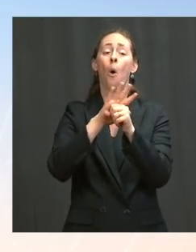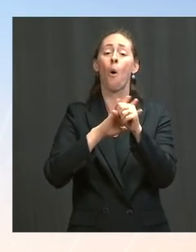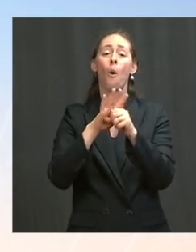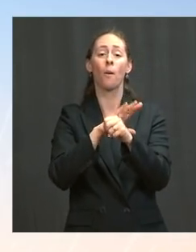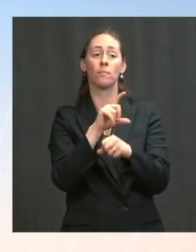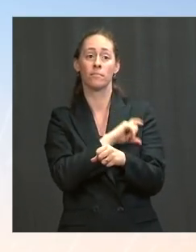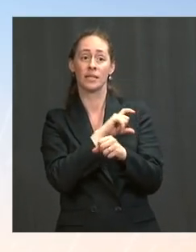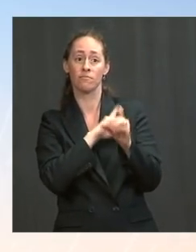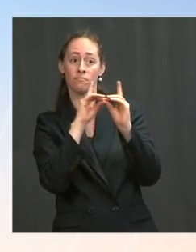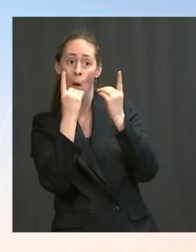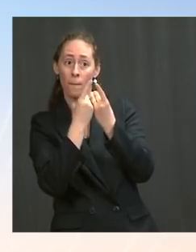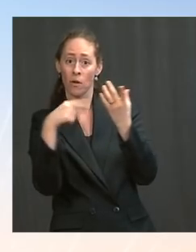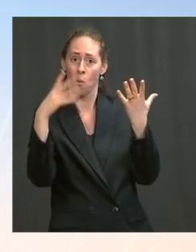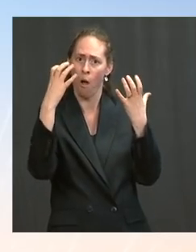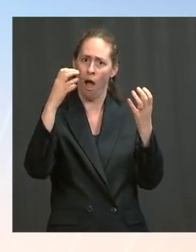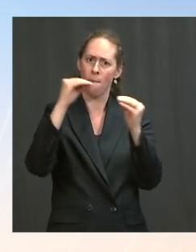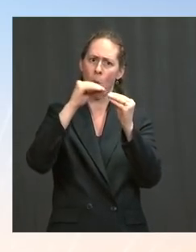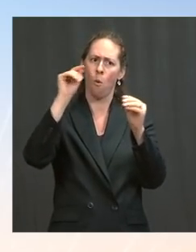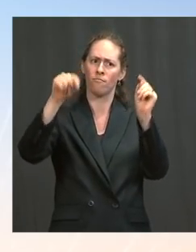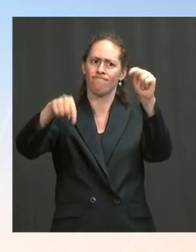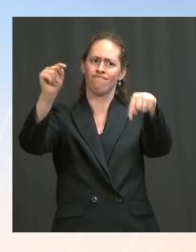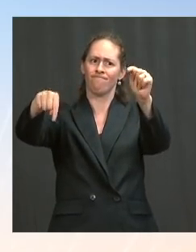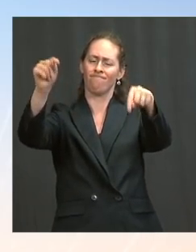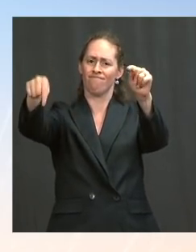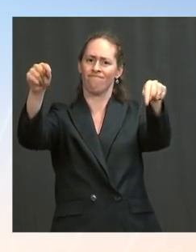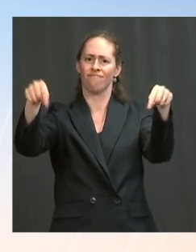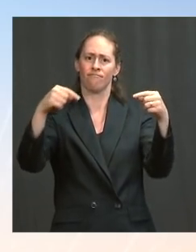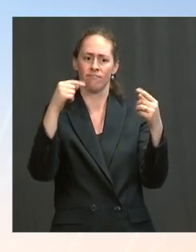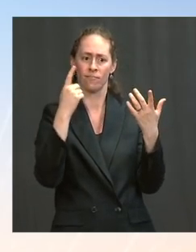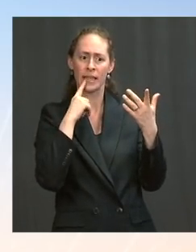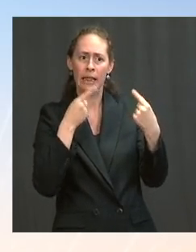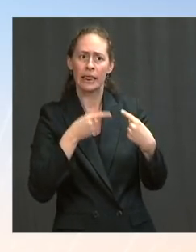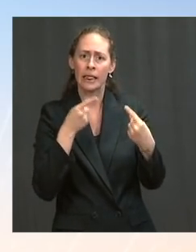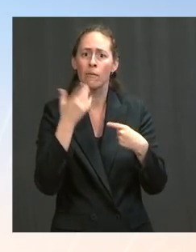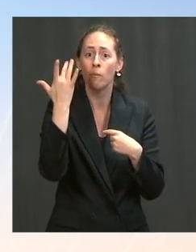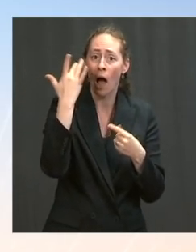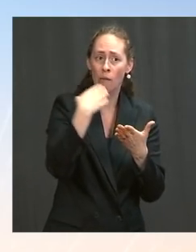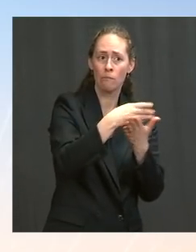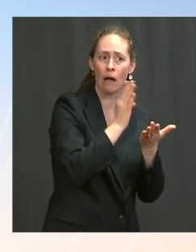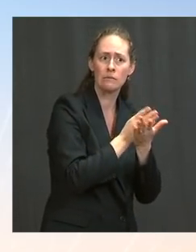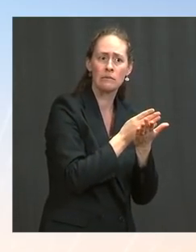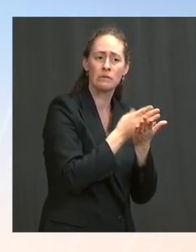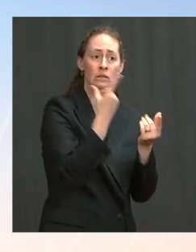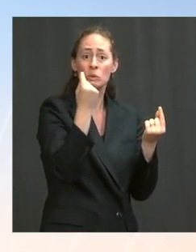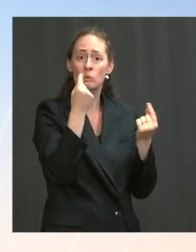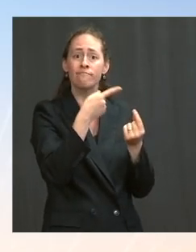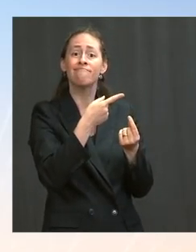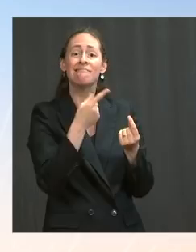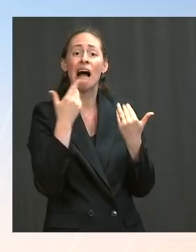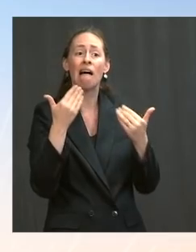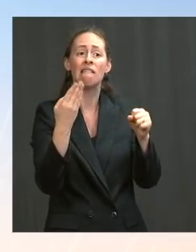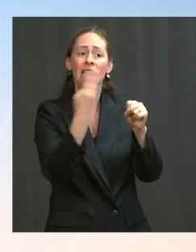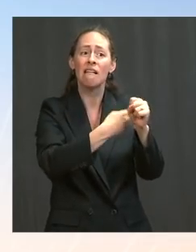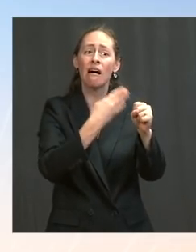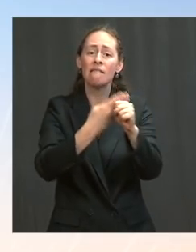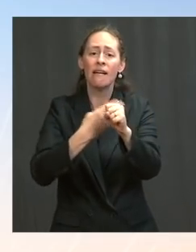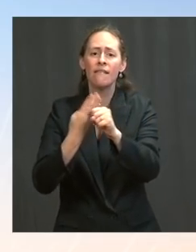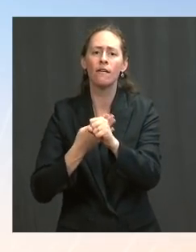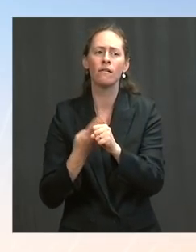when they had to, because of budget shortfalls, fire police is something that helps them address -- The Press: Yes. >> Ms. Psaki: crime in their local communities. The Press: But those are the local communities.